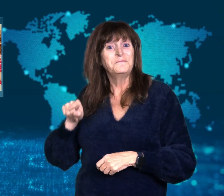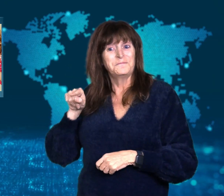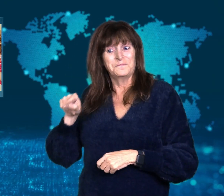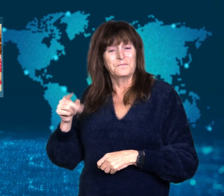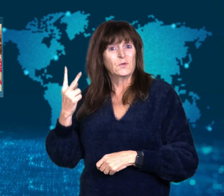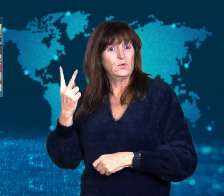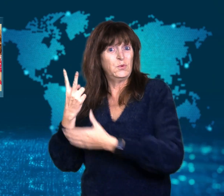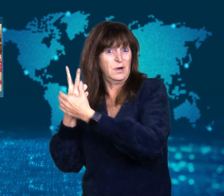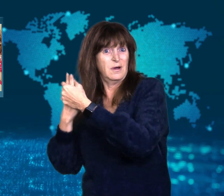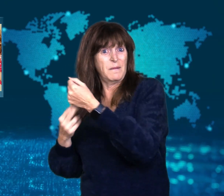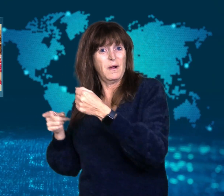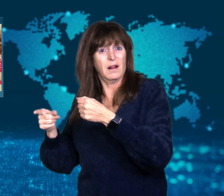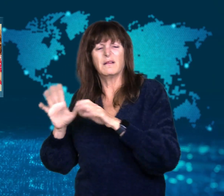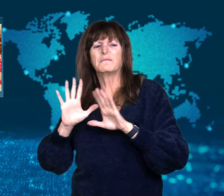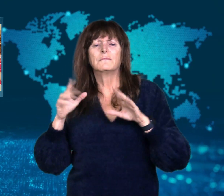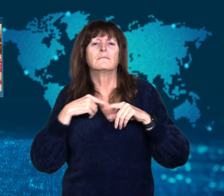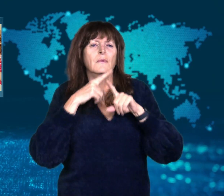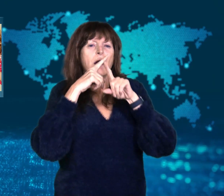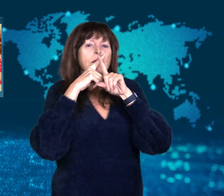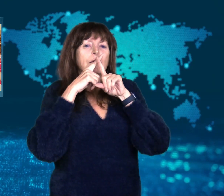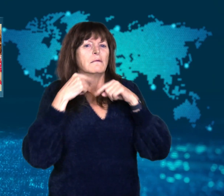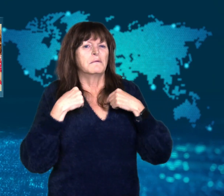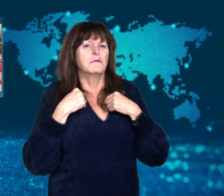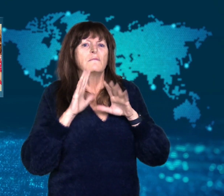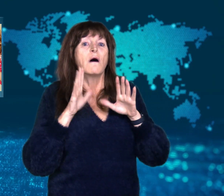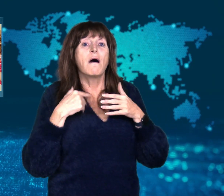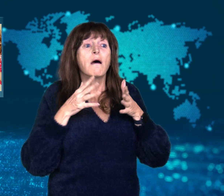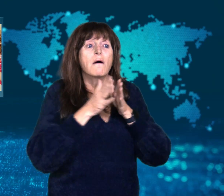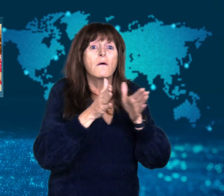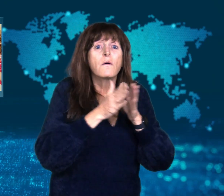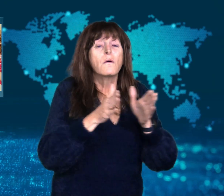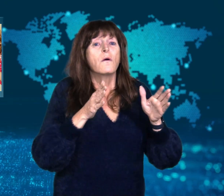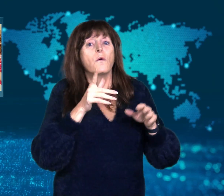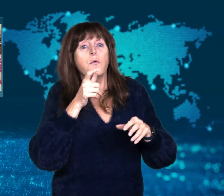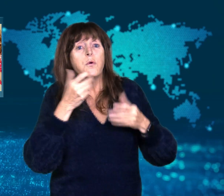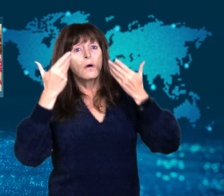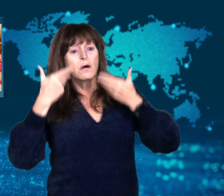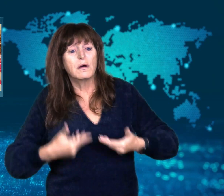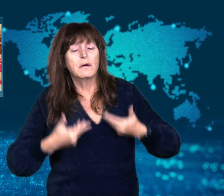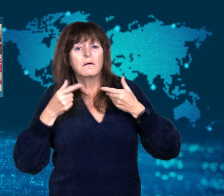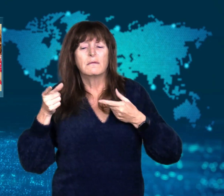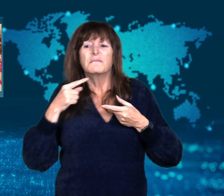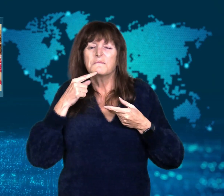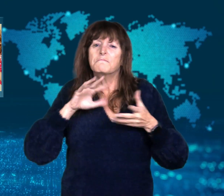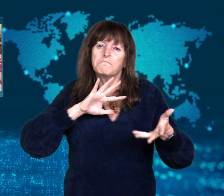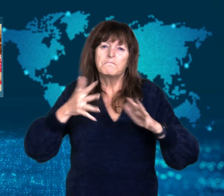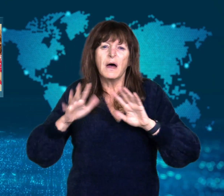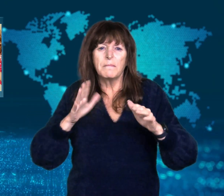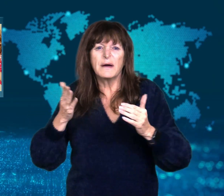The second couple, who wishes to remain anonymous,